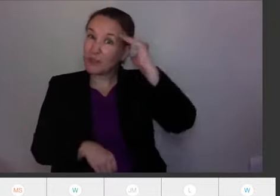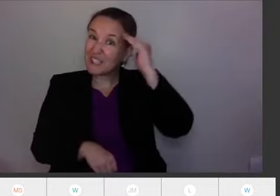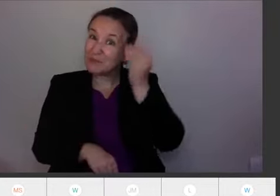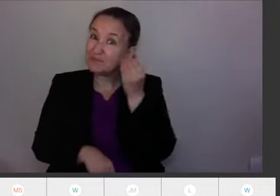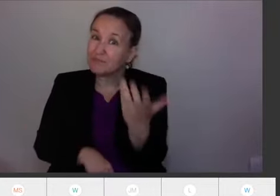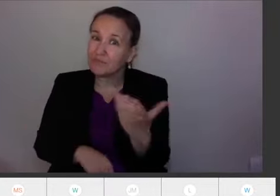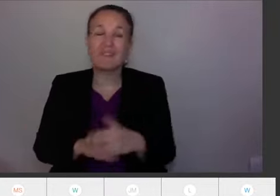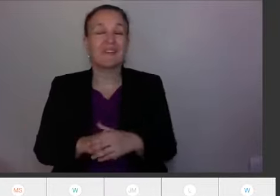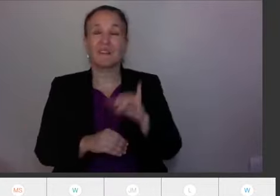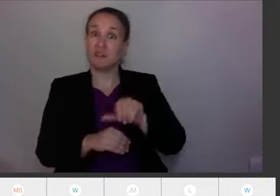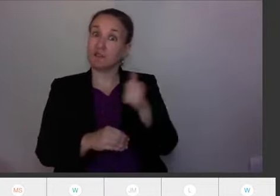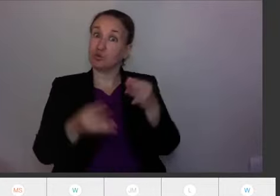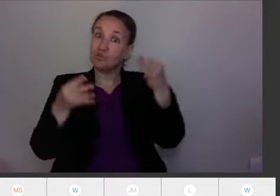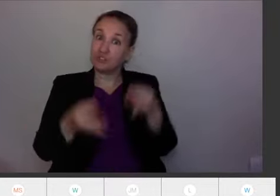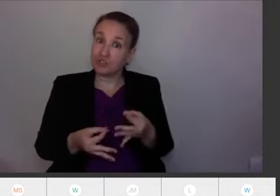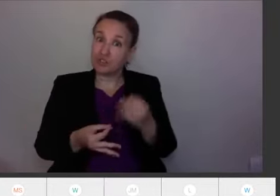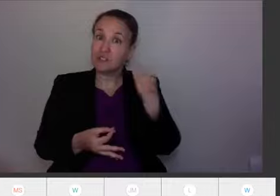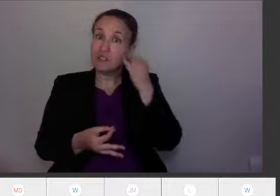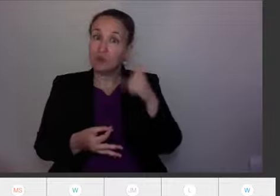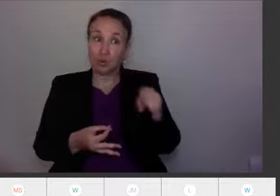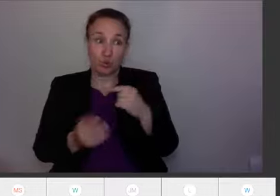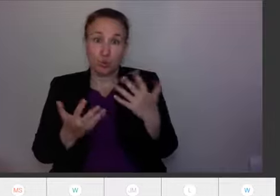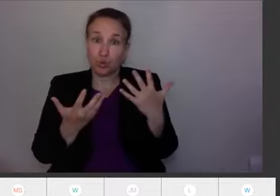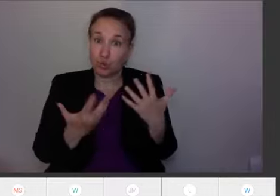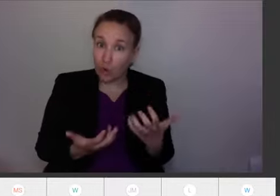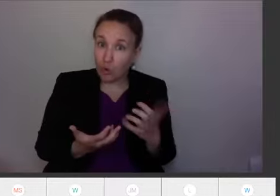make about whether or not they want their child to be